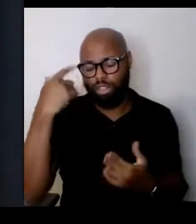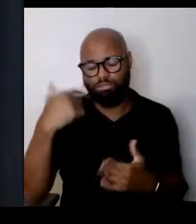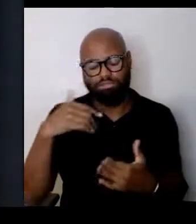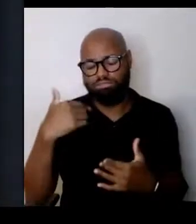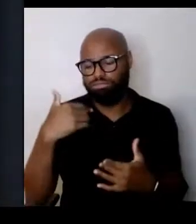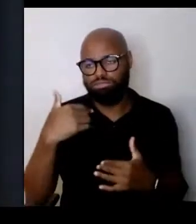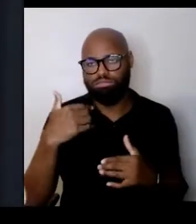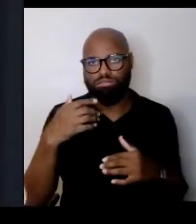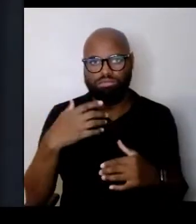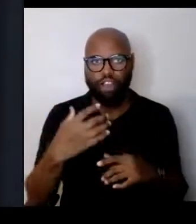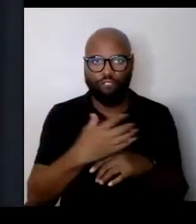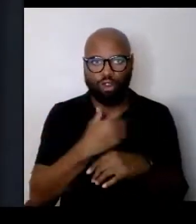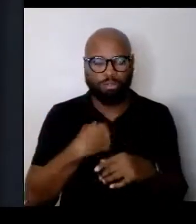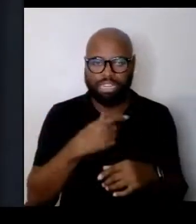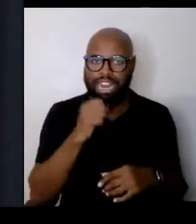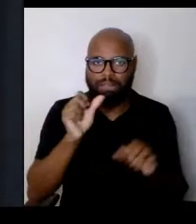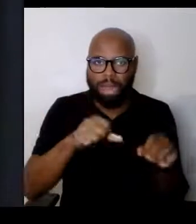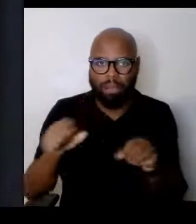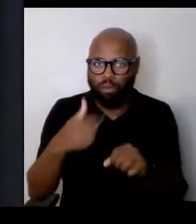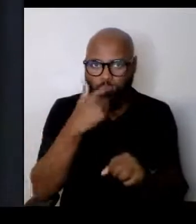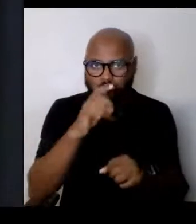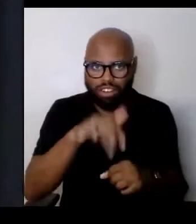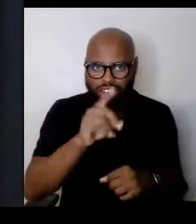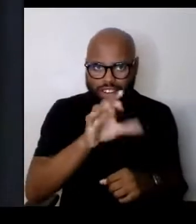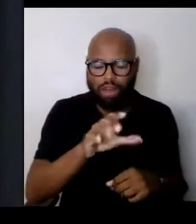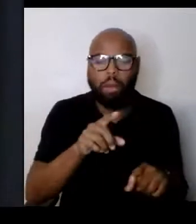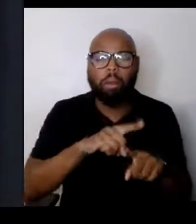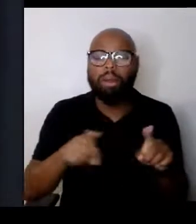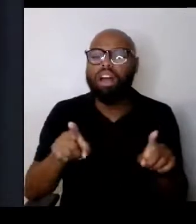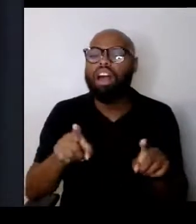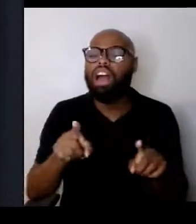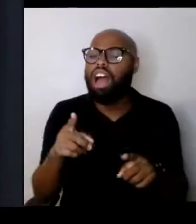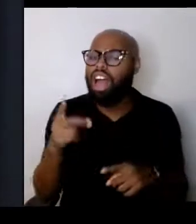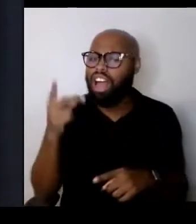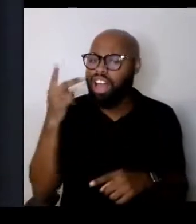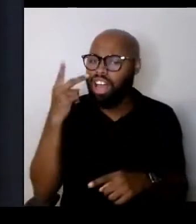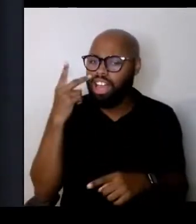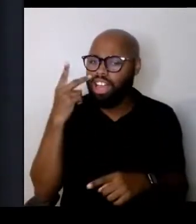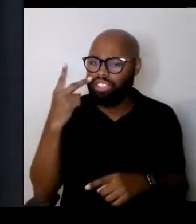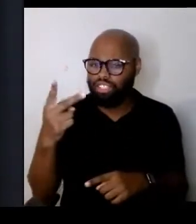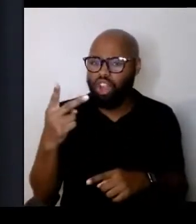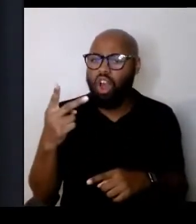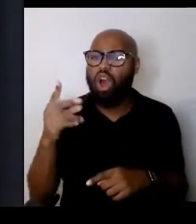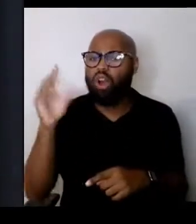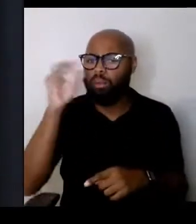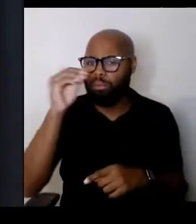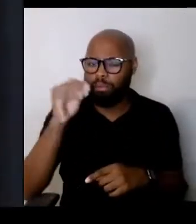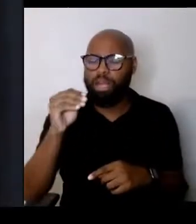But I was reading an opinion here in "The Washington Post," by Kate Woodsome, right?